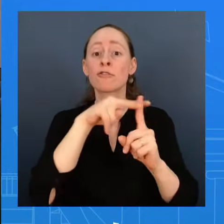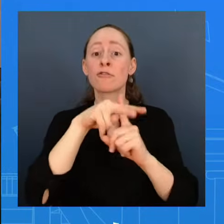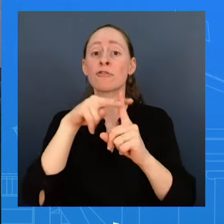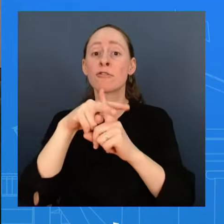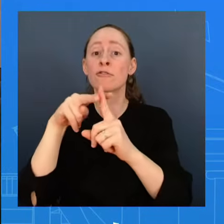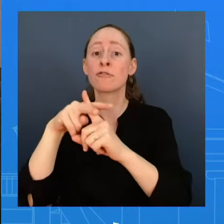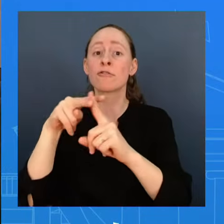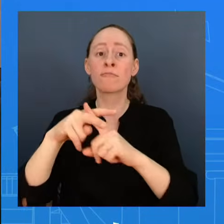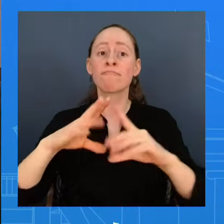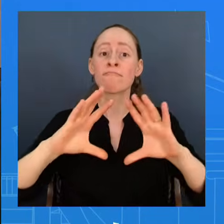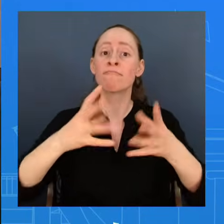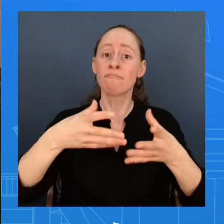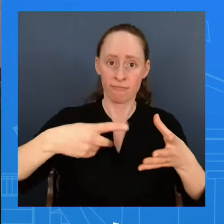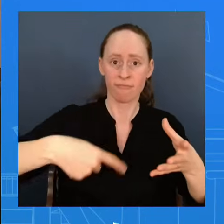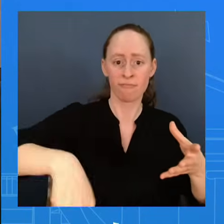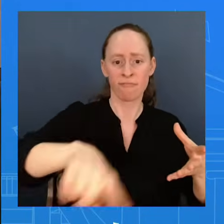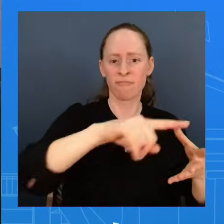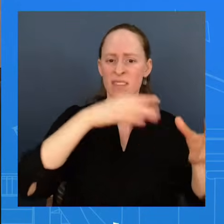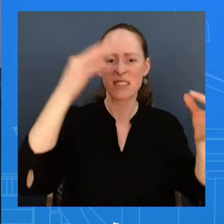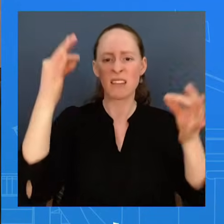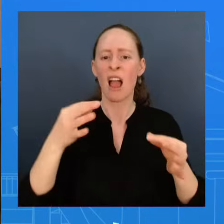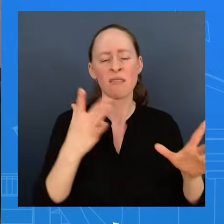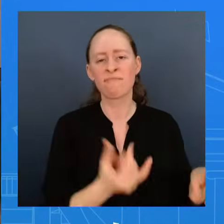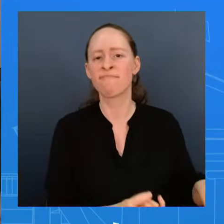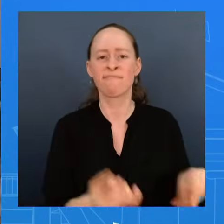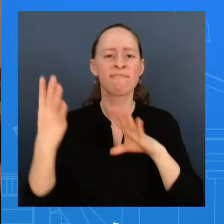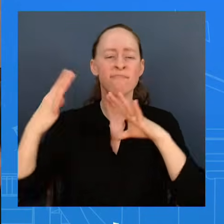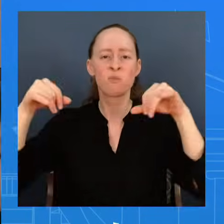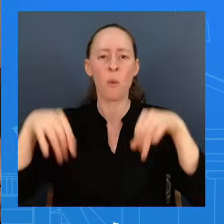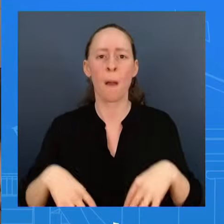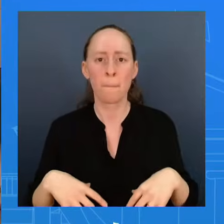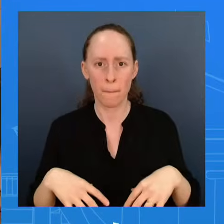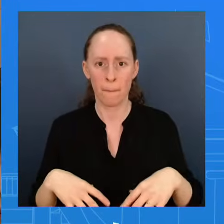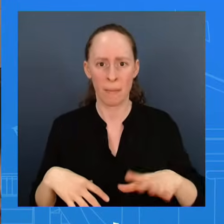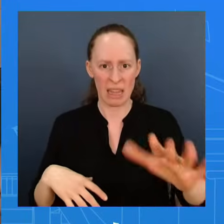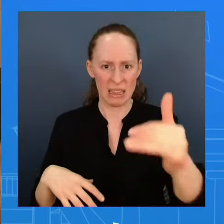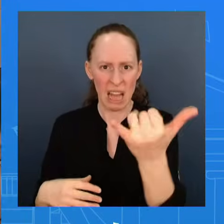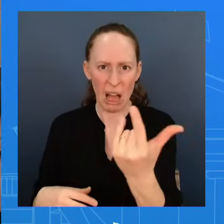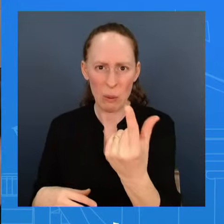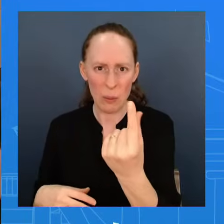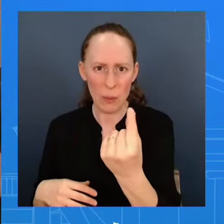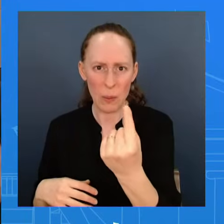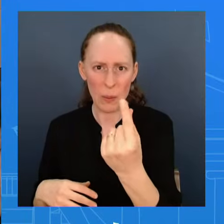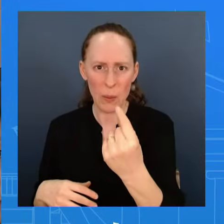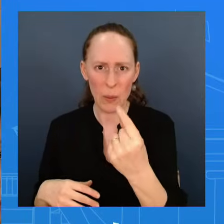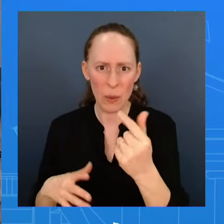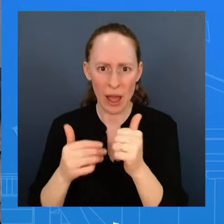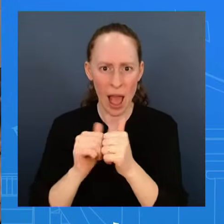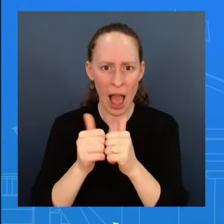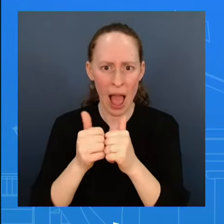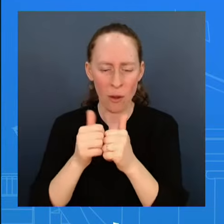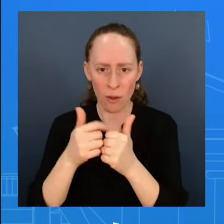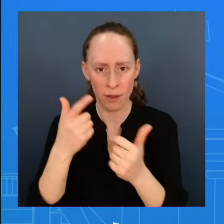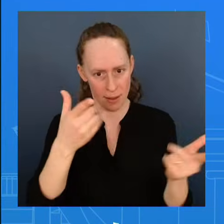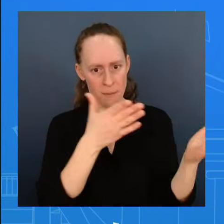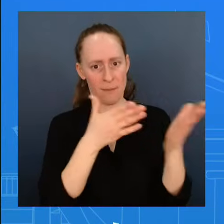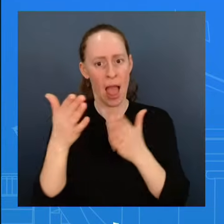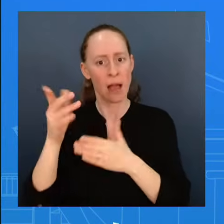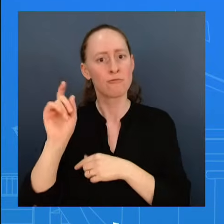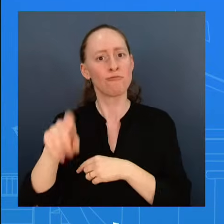I mean, how do you think this impacts the goal of bringing 500,000 of those units to U.S. soil? Ms. Jean-Pierre: Look, so when it comes to any type